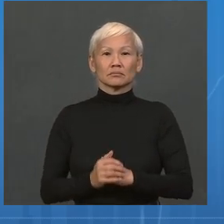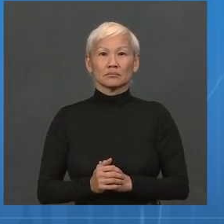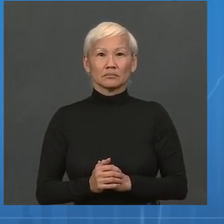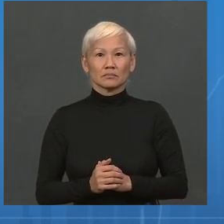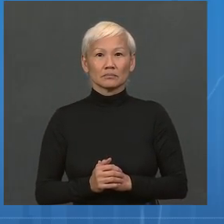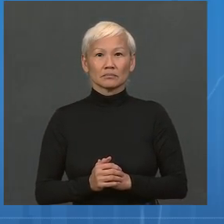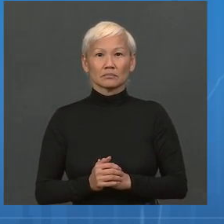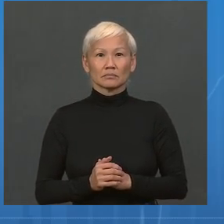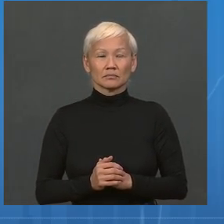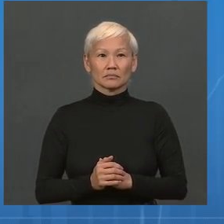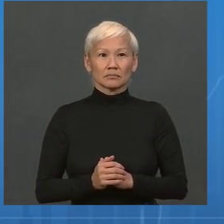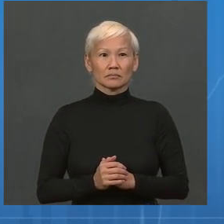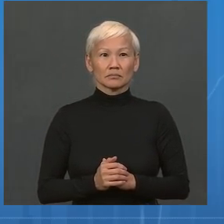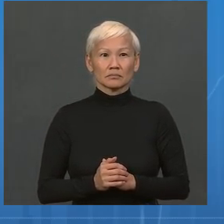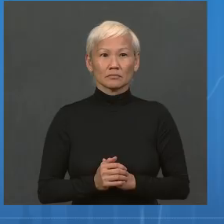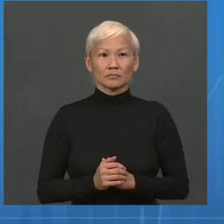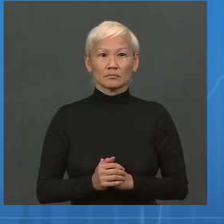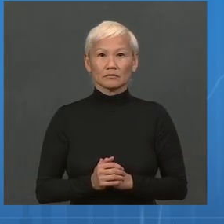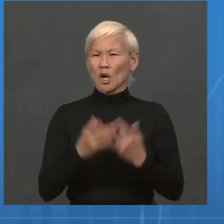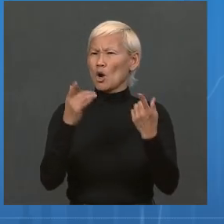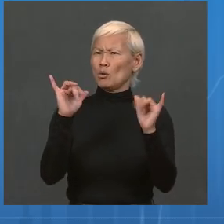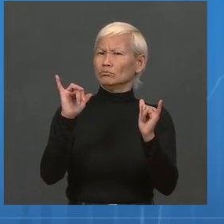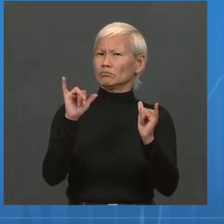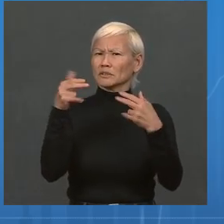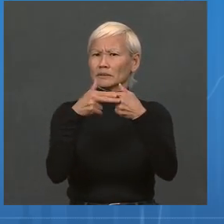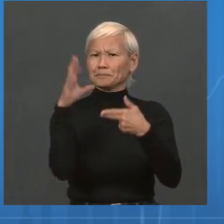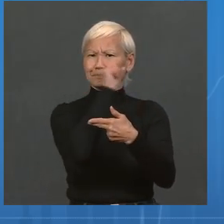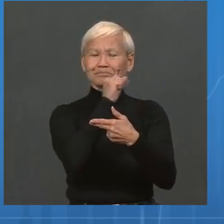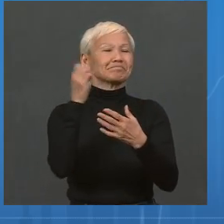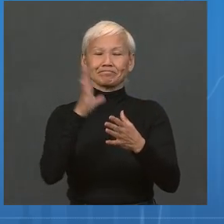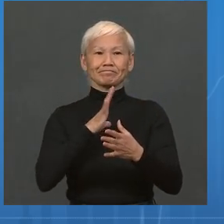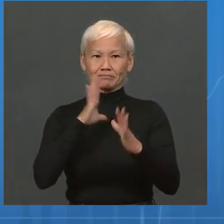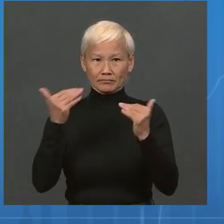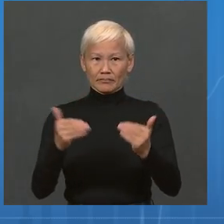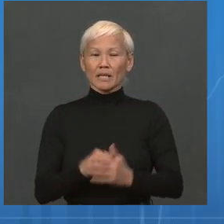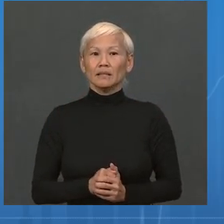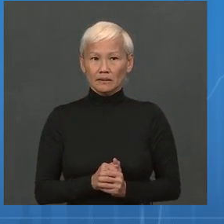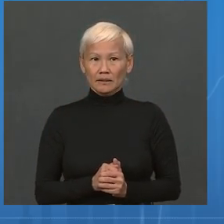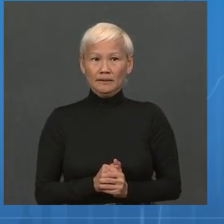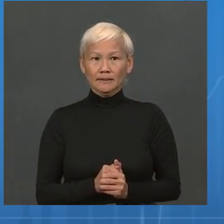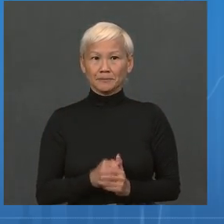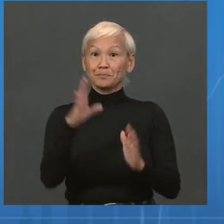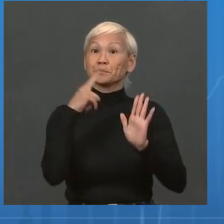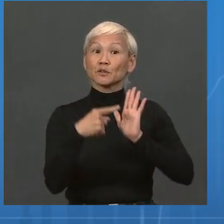That's not there. Okay. What I was going to say is that I've shown you disease burden,